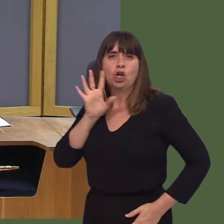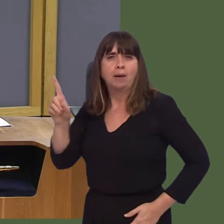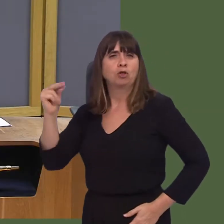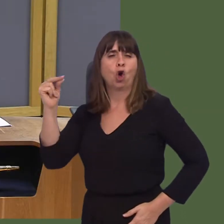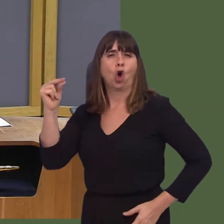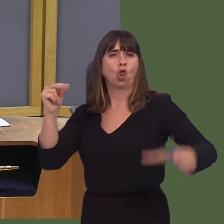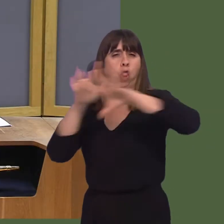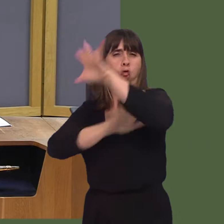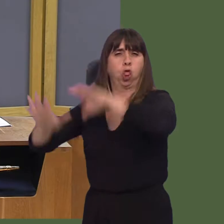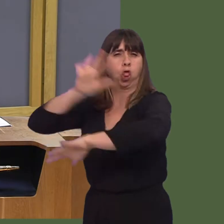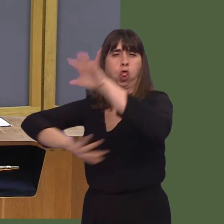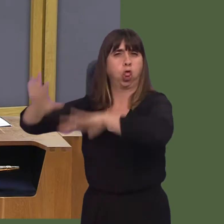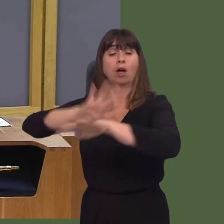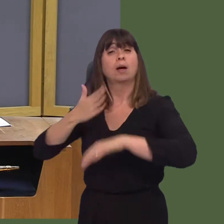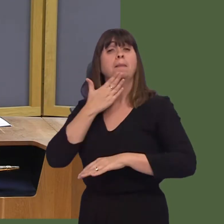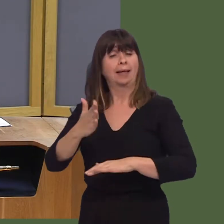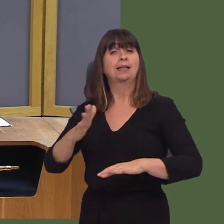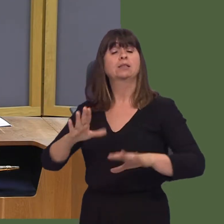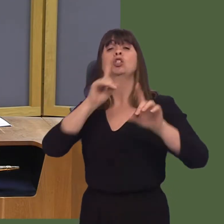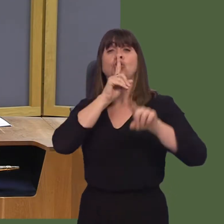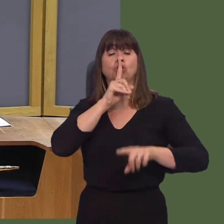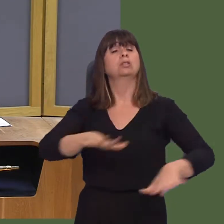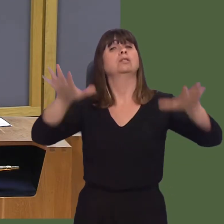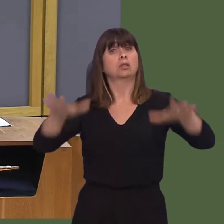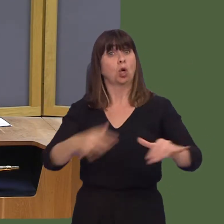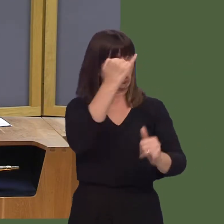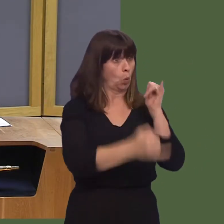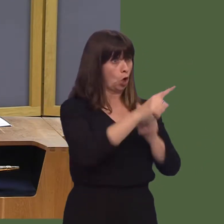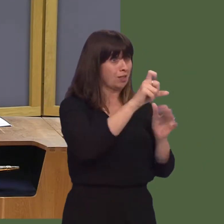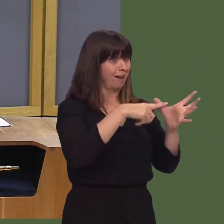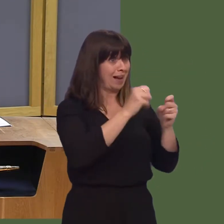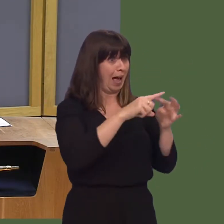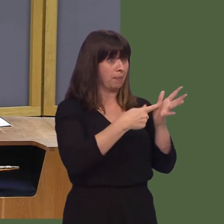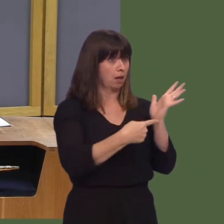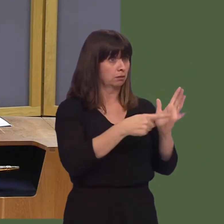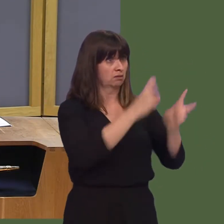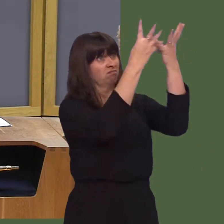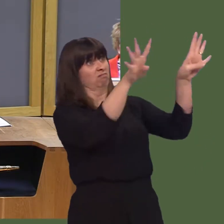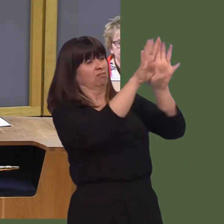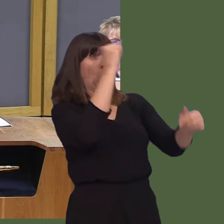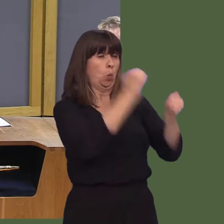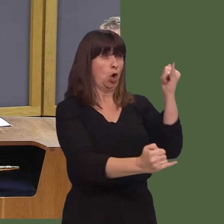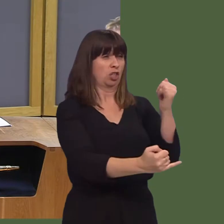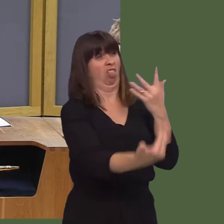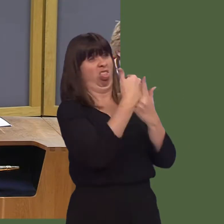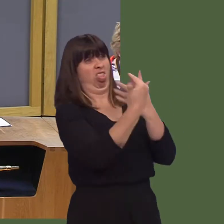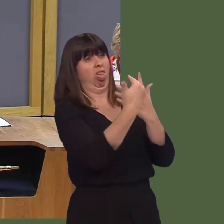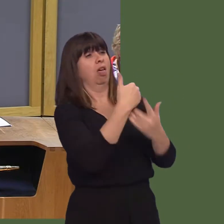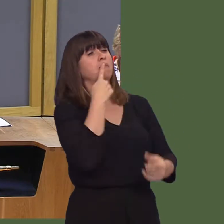Can you please carry on, and can members of the Cabinet in particular refrain from commenting throughout the discussion?